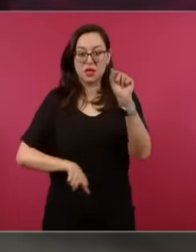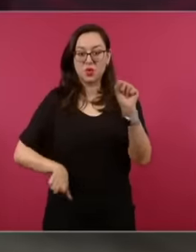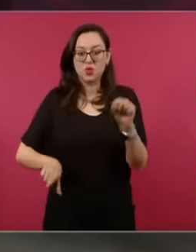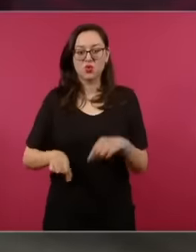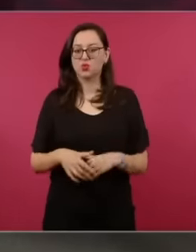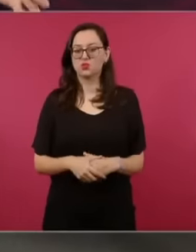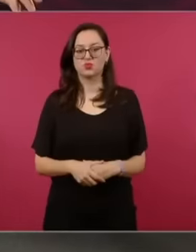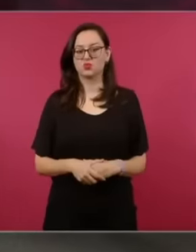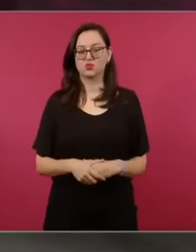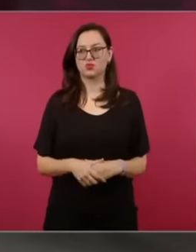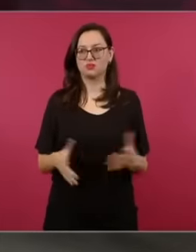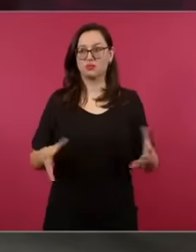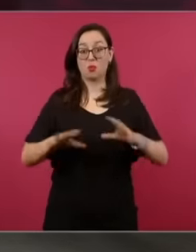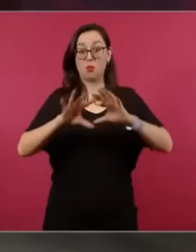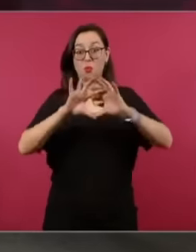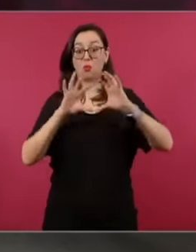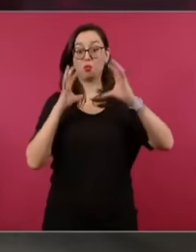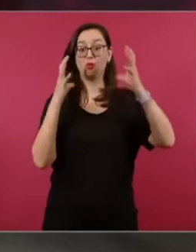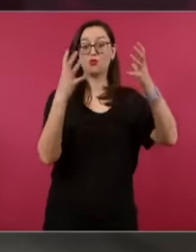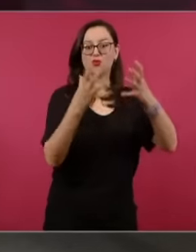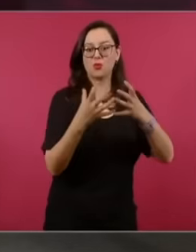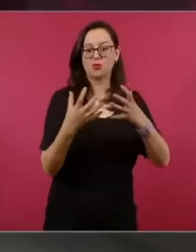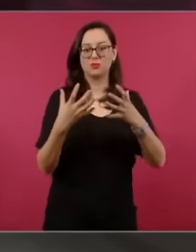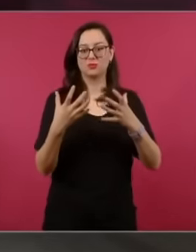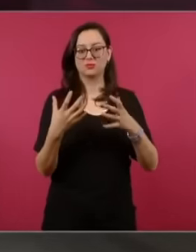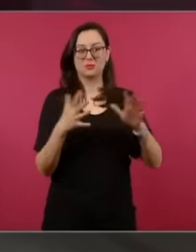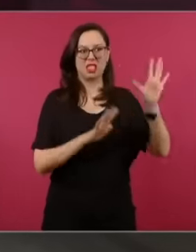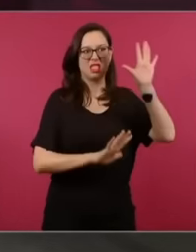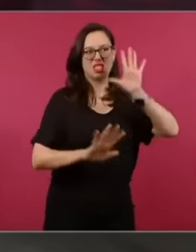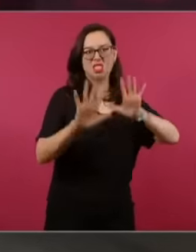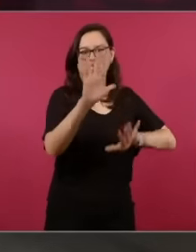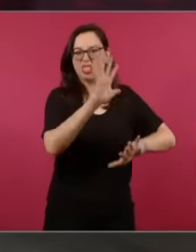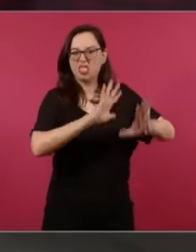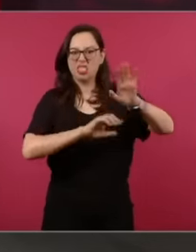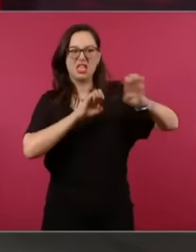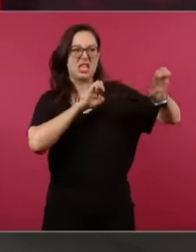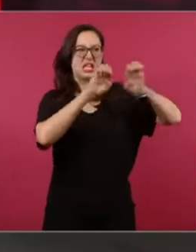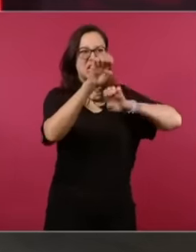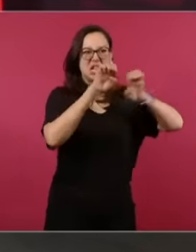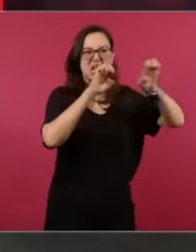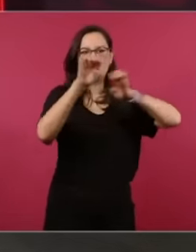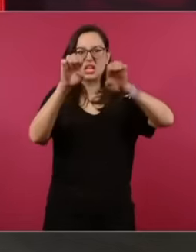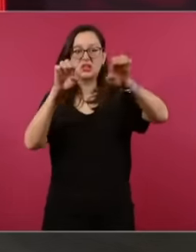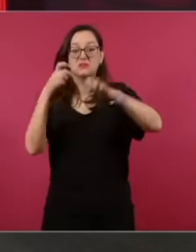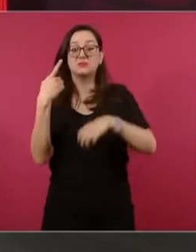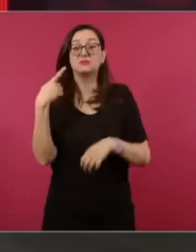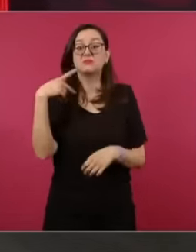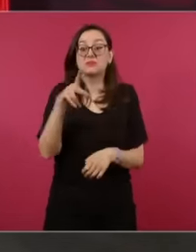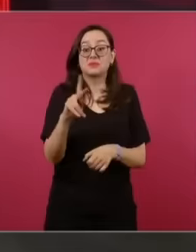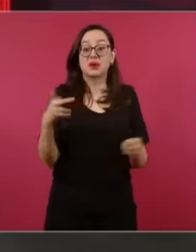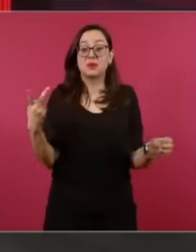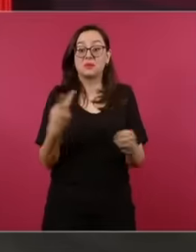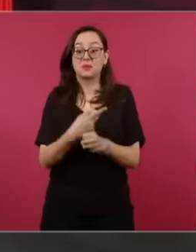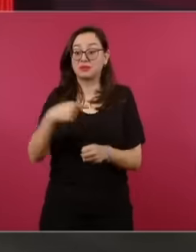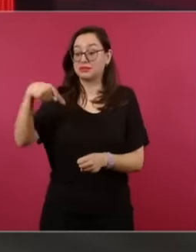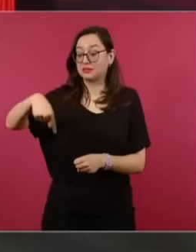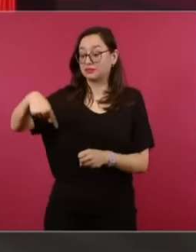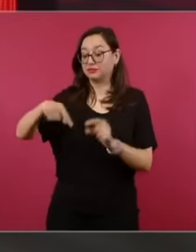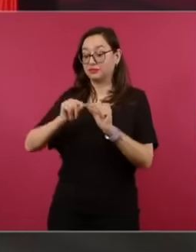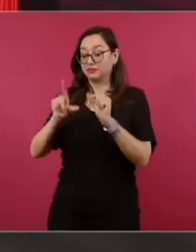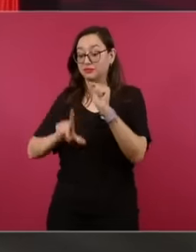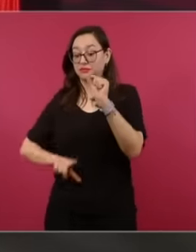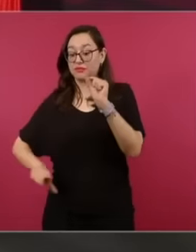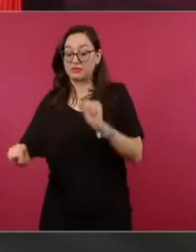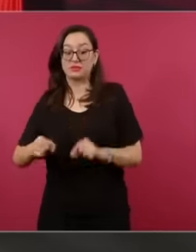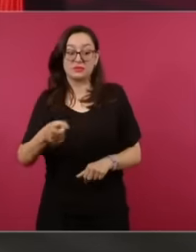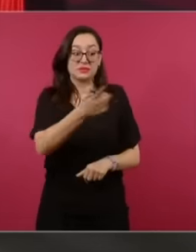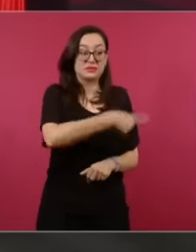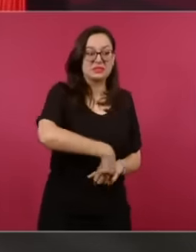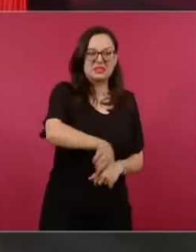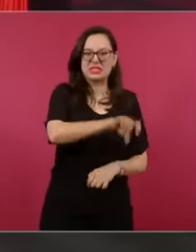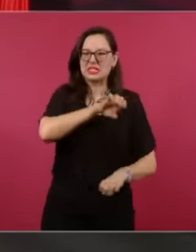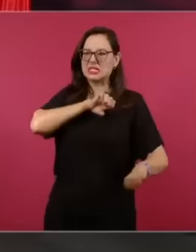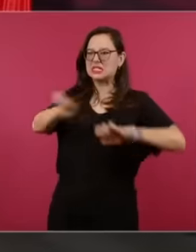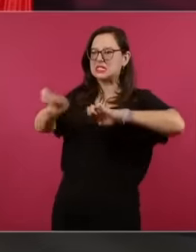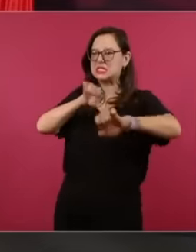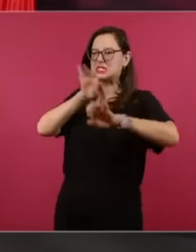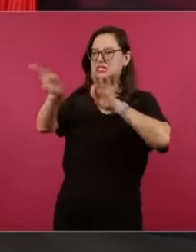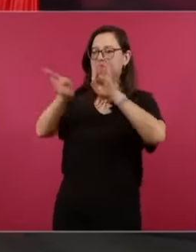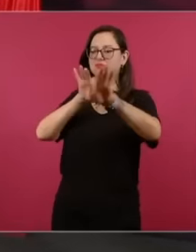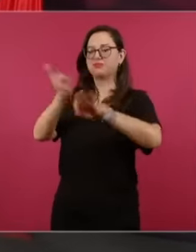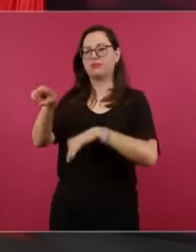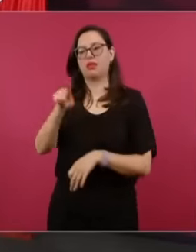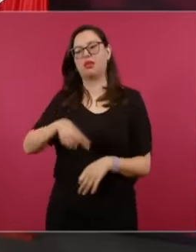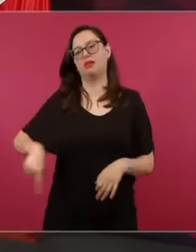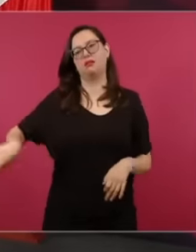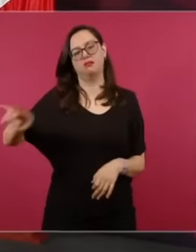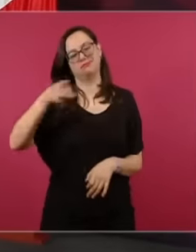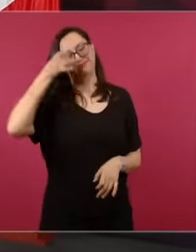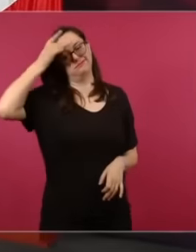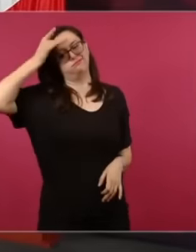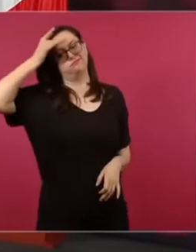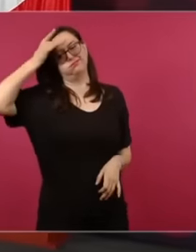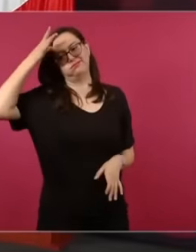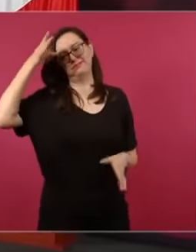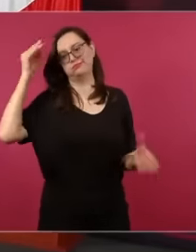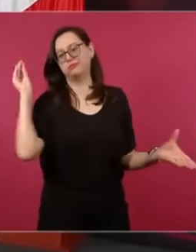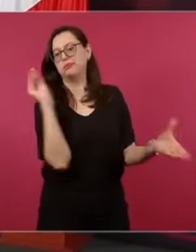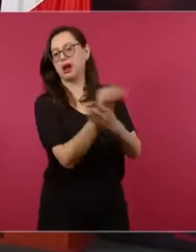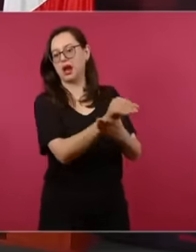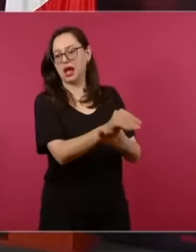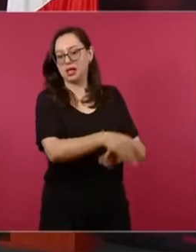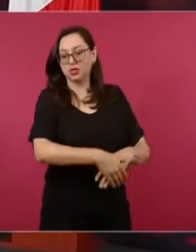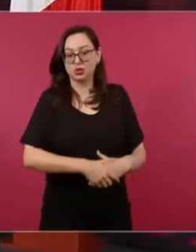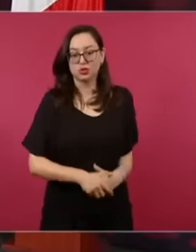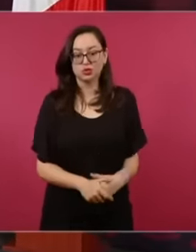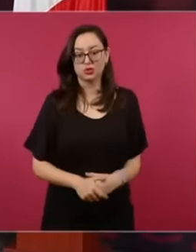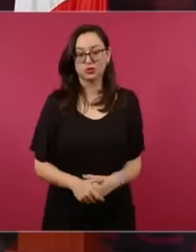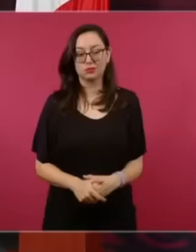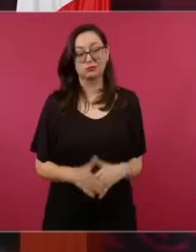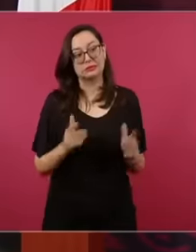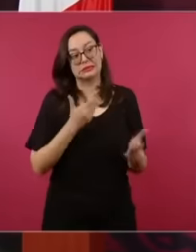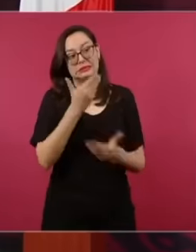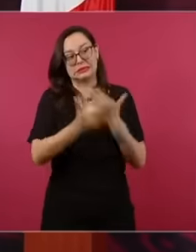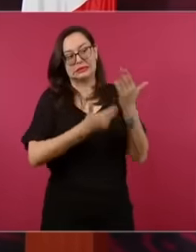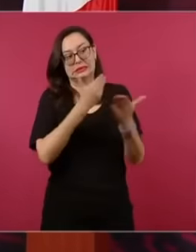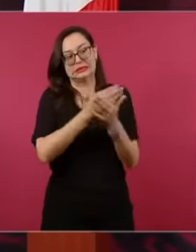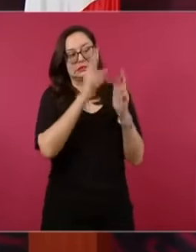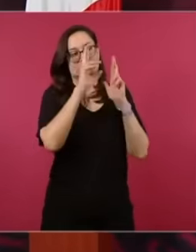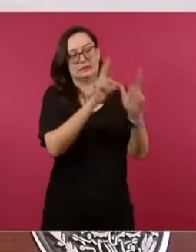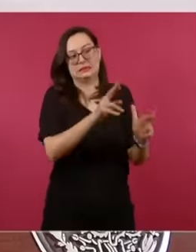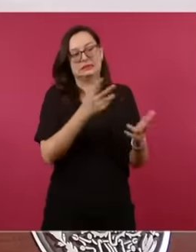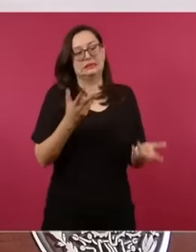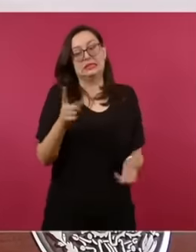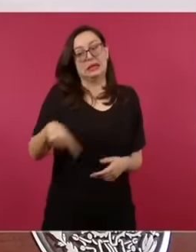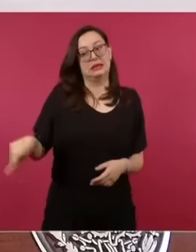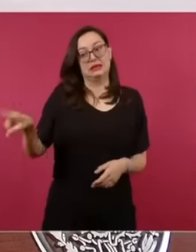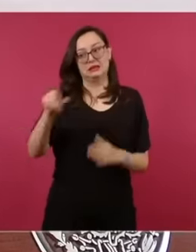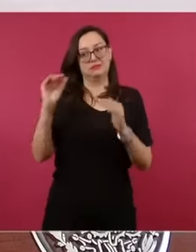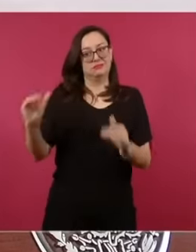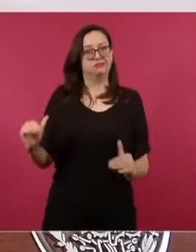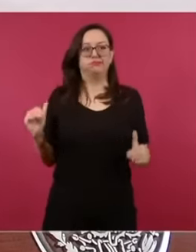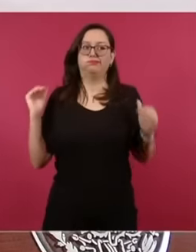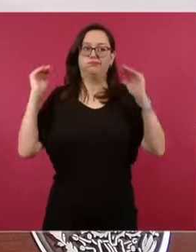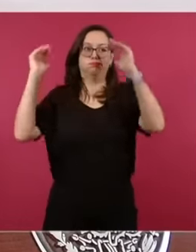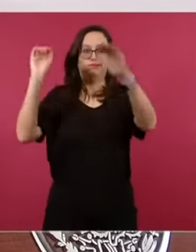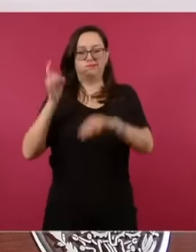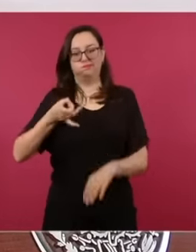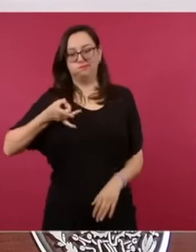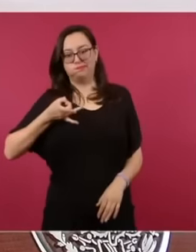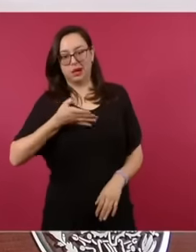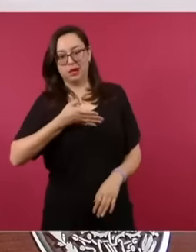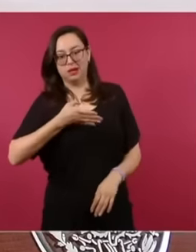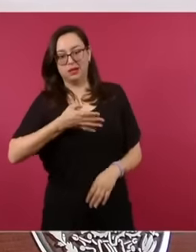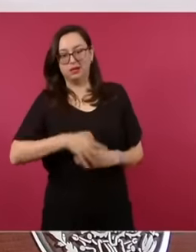they could not because with all due respect the The people of Mexico are a lot of people and they did not believe